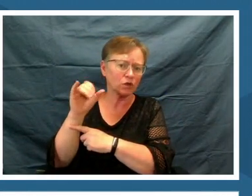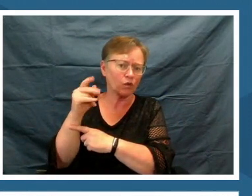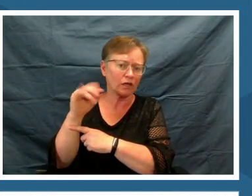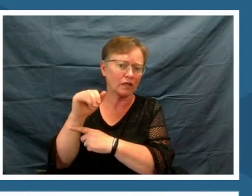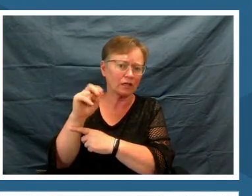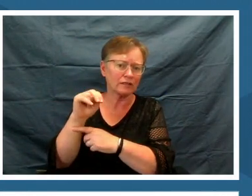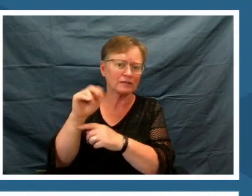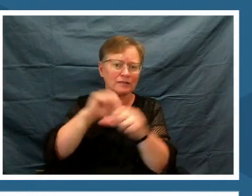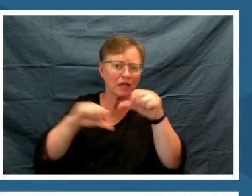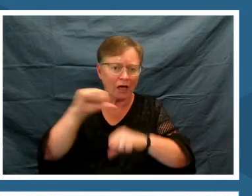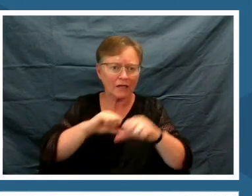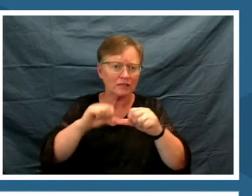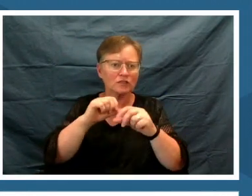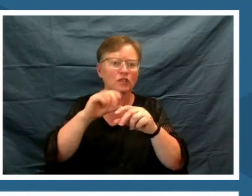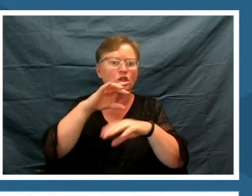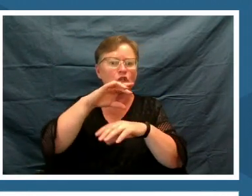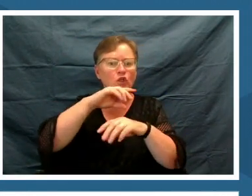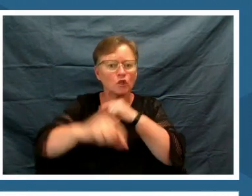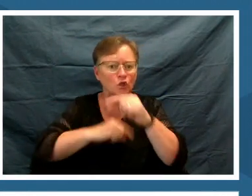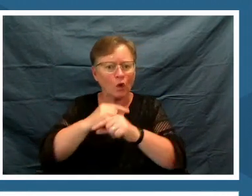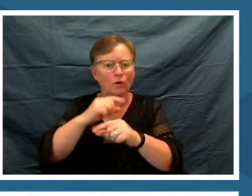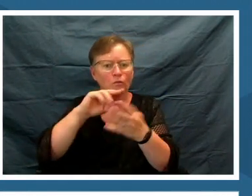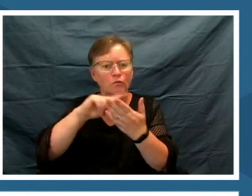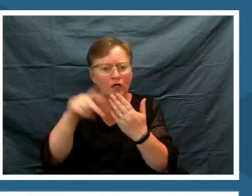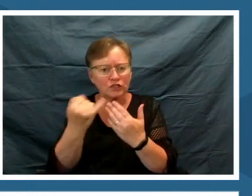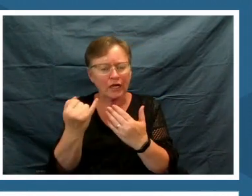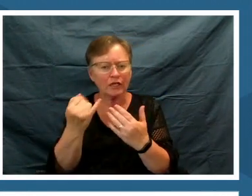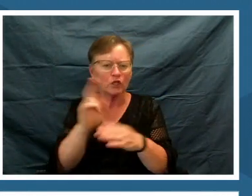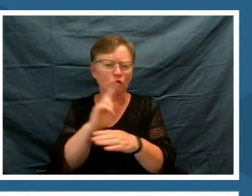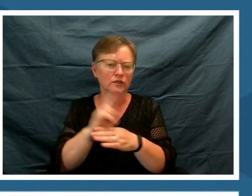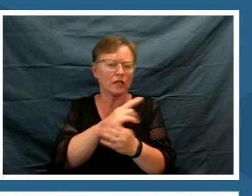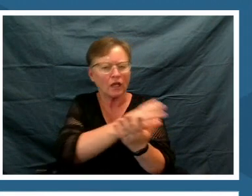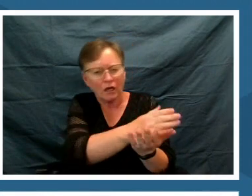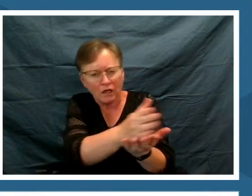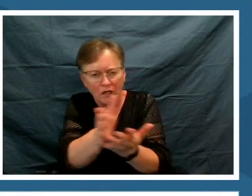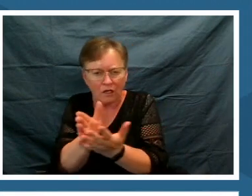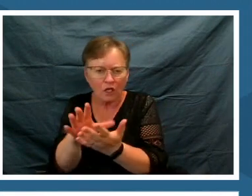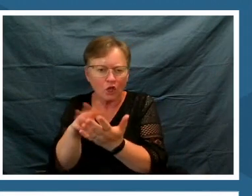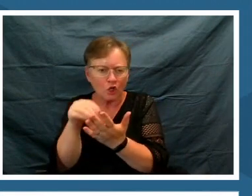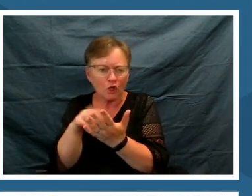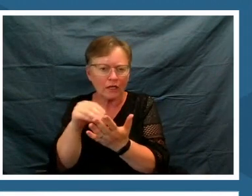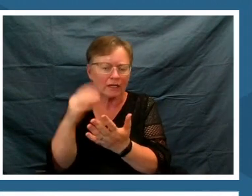um uses transdisciplinary experiential